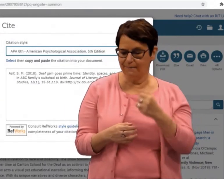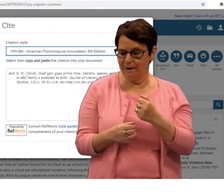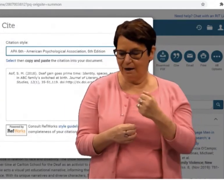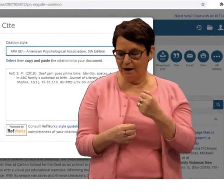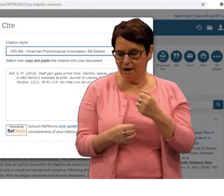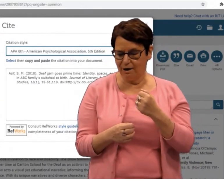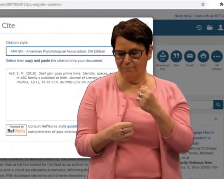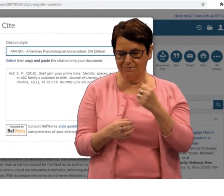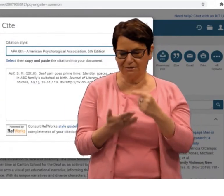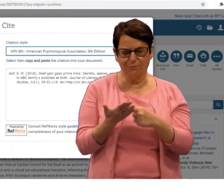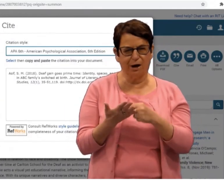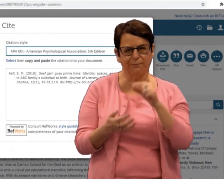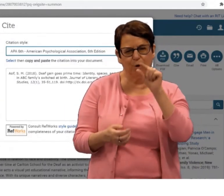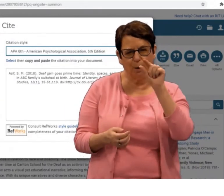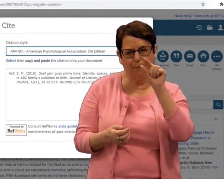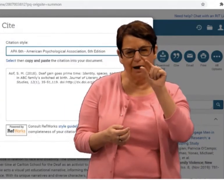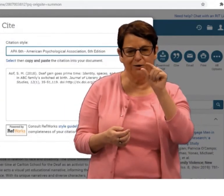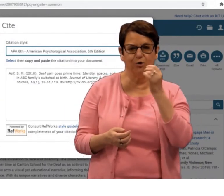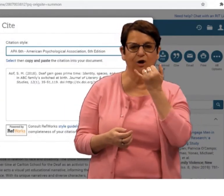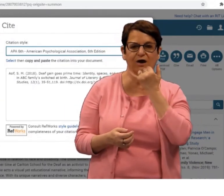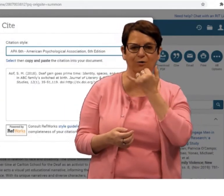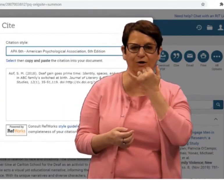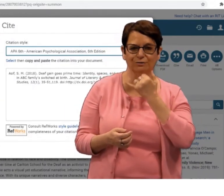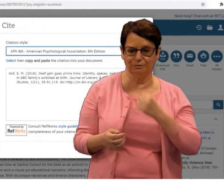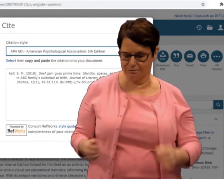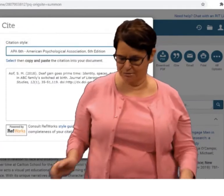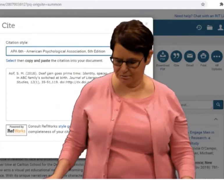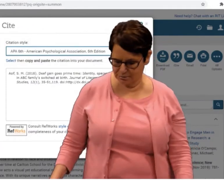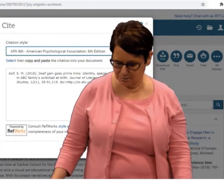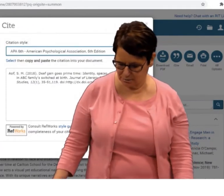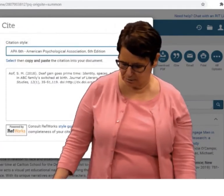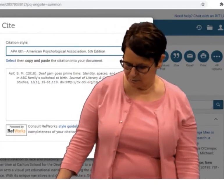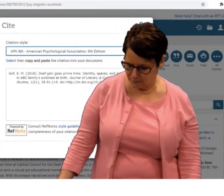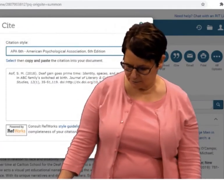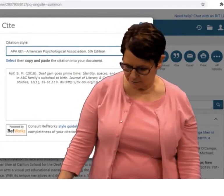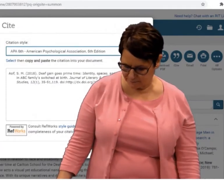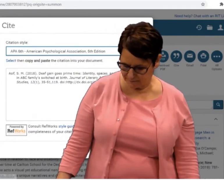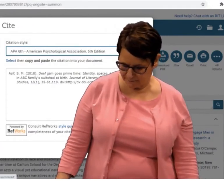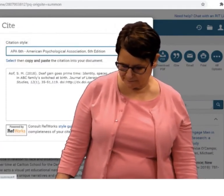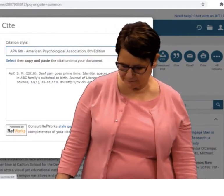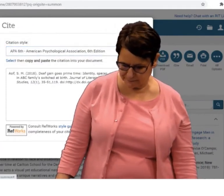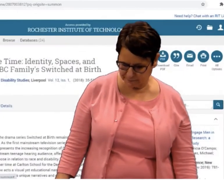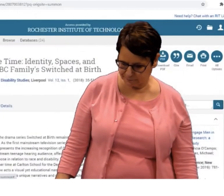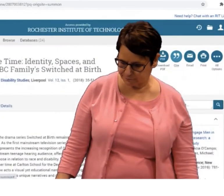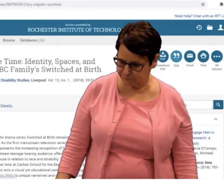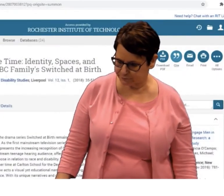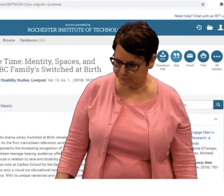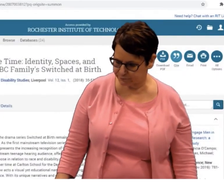You should always double check the citation references, because sometimes there are minor errors.